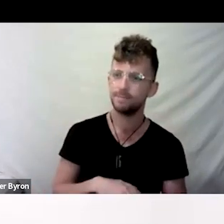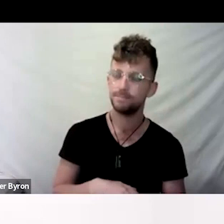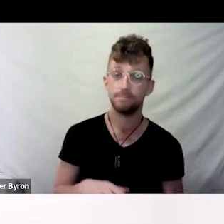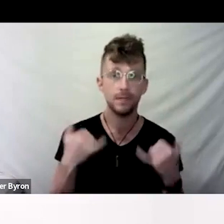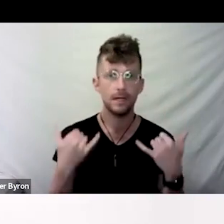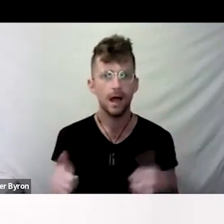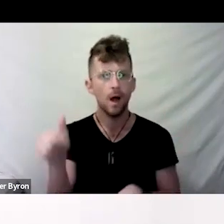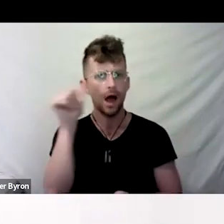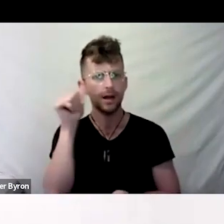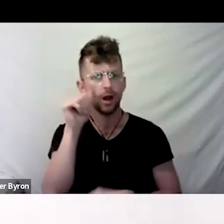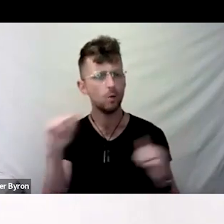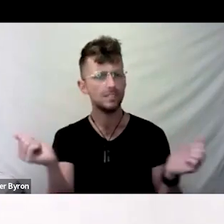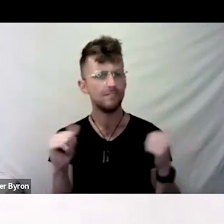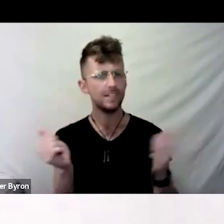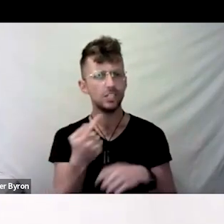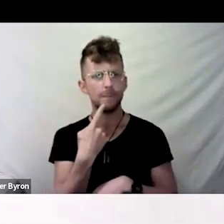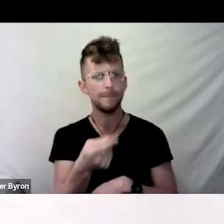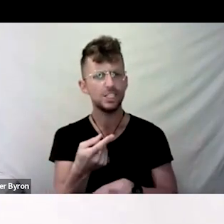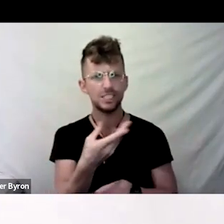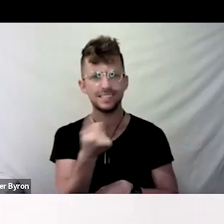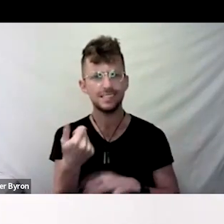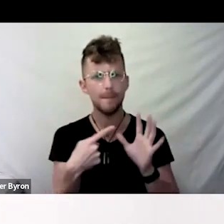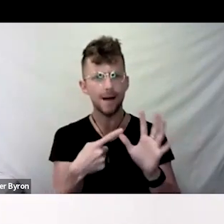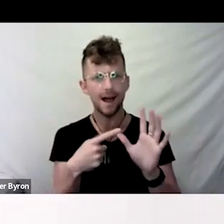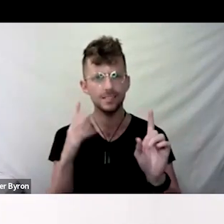in various answers so far, and particularly, Loren,